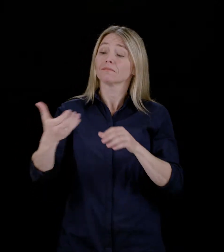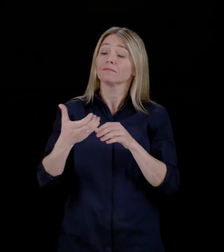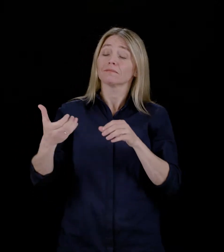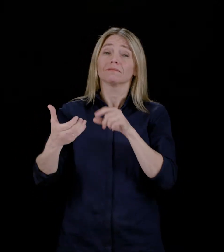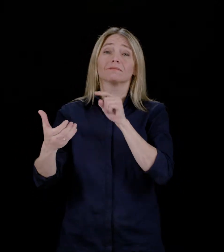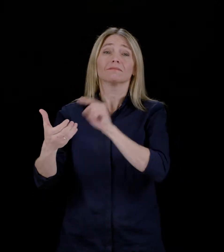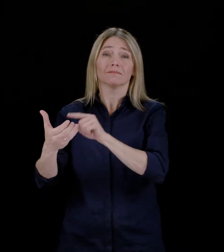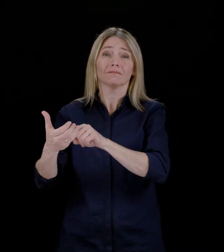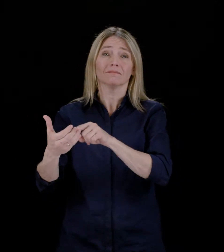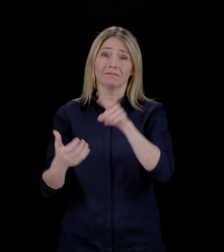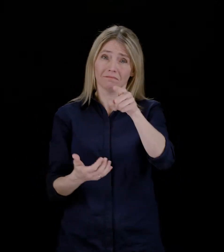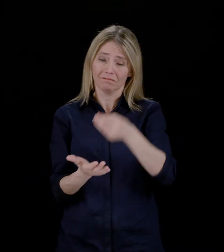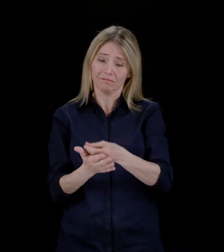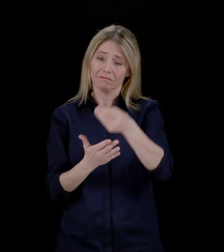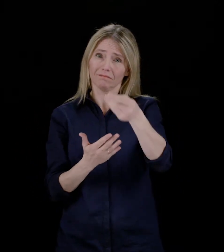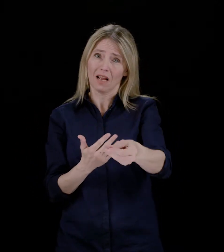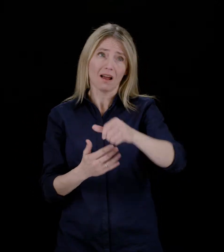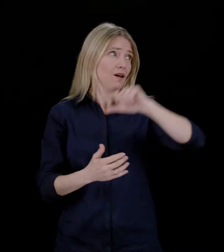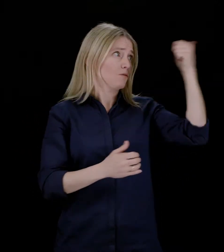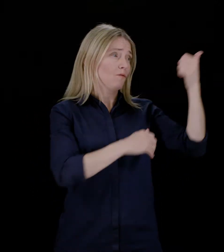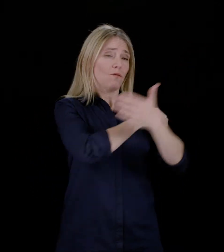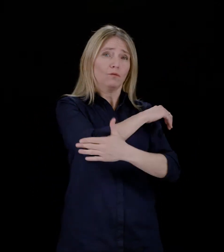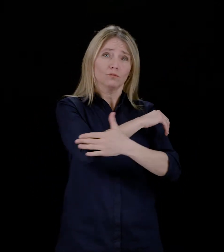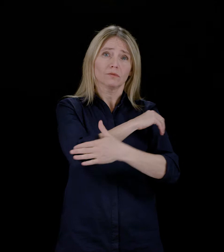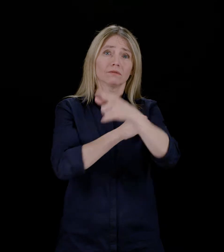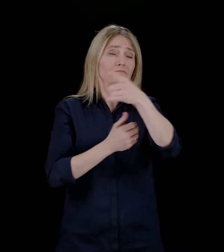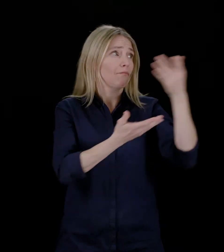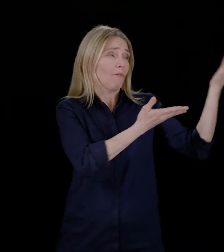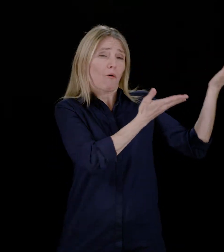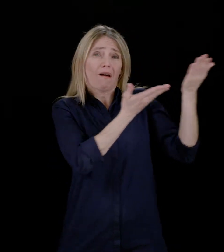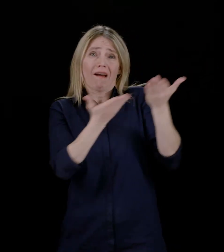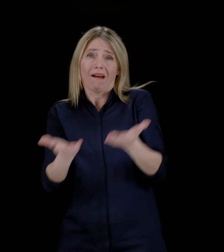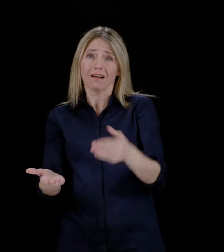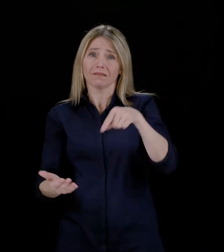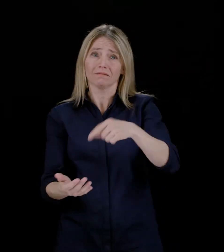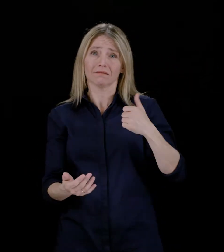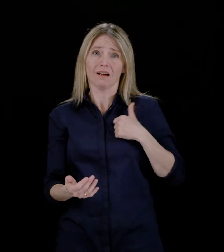Devices that are acquired in other countries and brought into Canada—which are referred